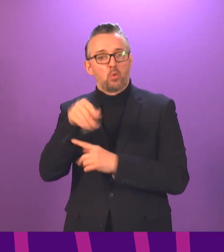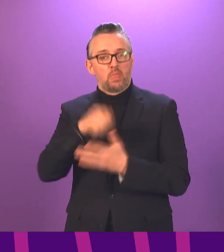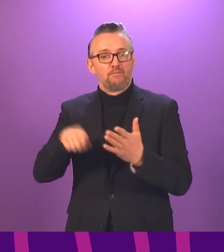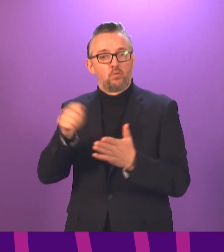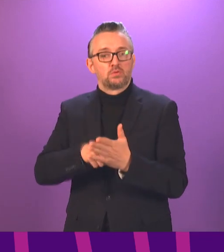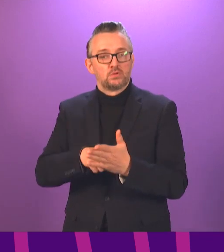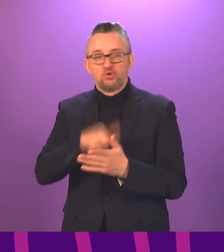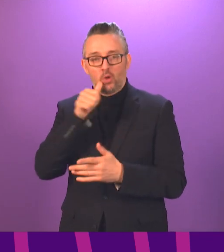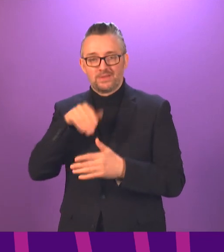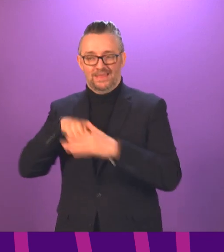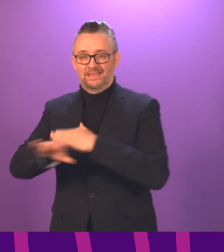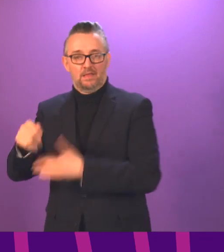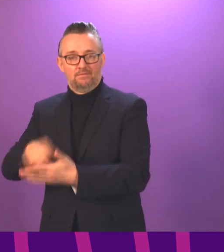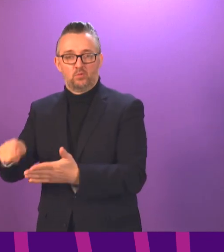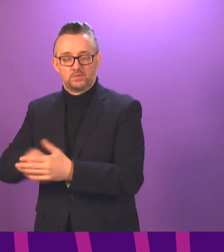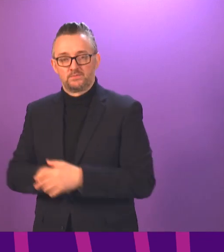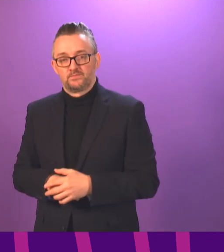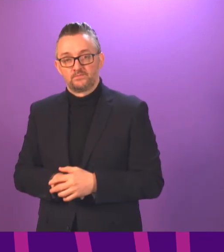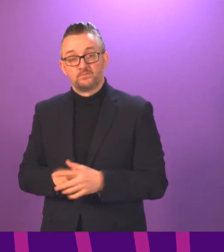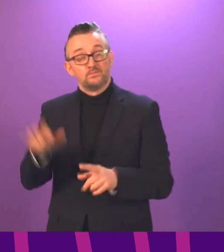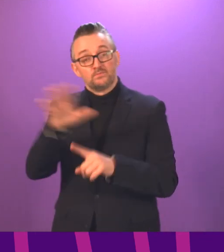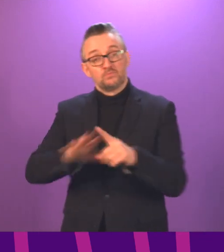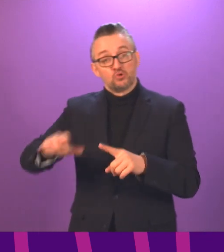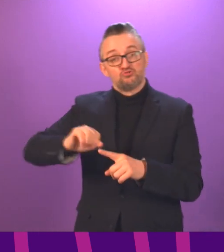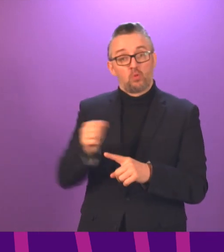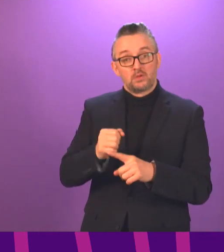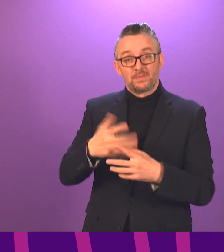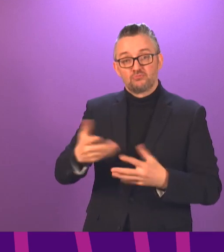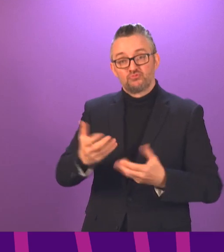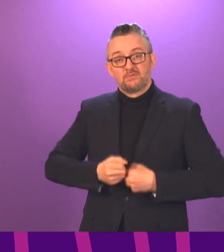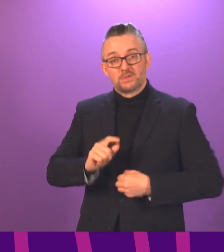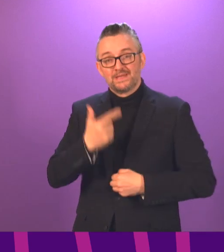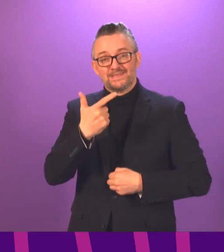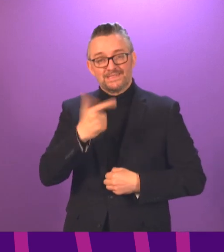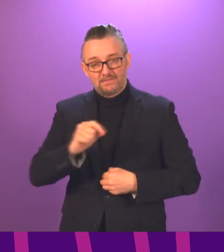As of 19 January, EROs across Scotland had received around 70,000 requests for postal